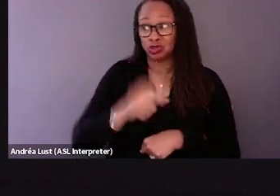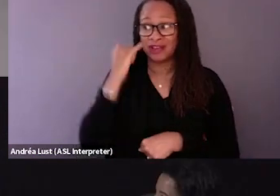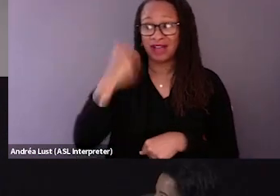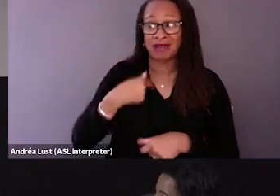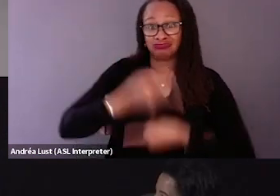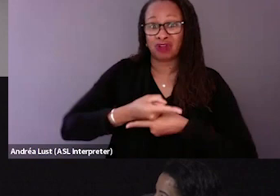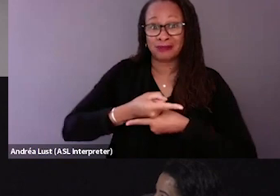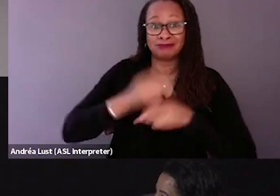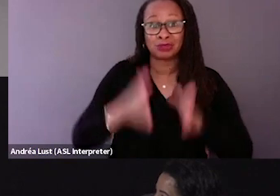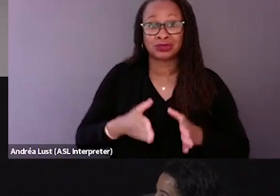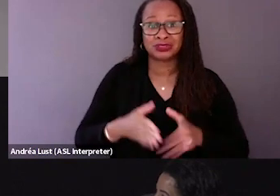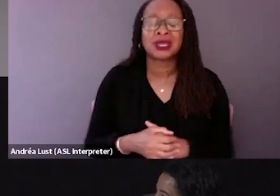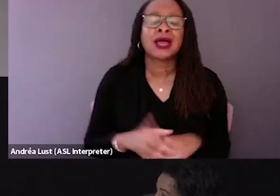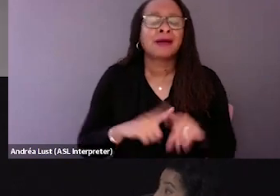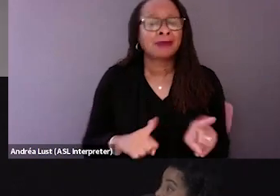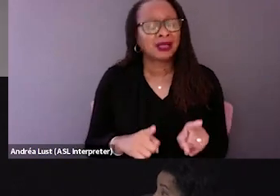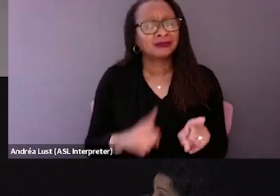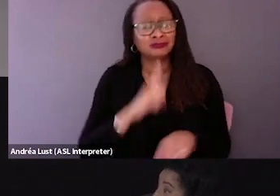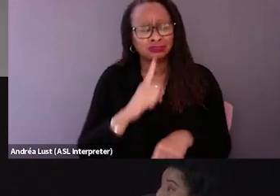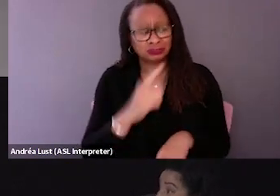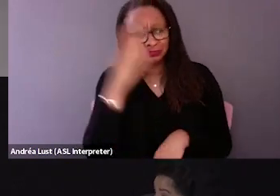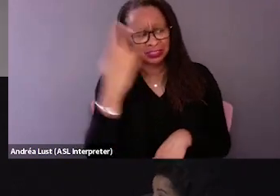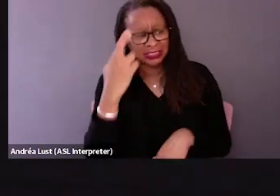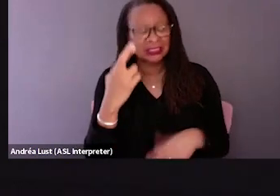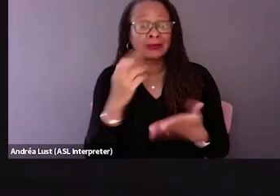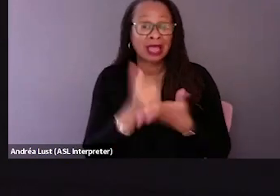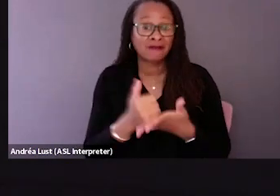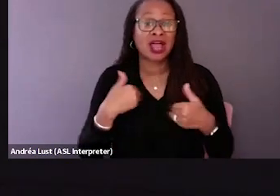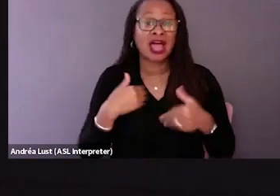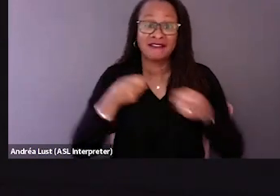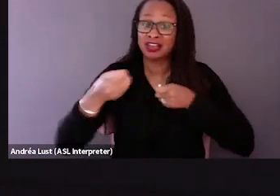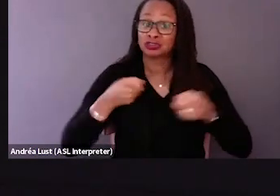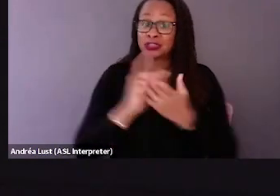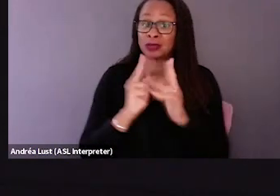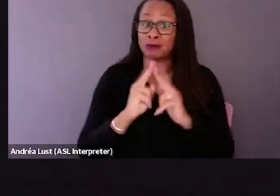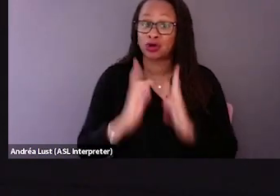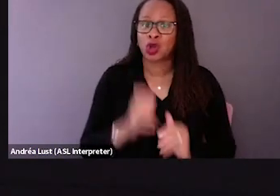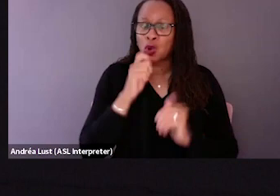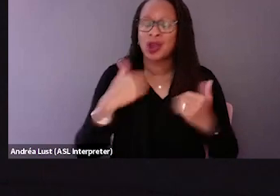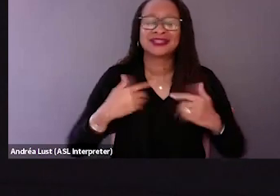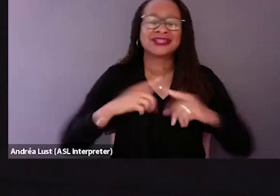But we realize actually it'd be really helpful to have a directing partner who's coming at it from an entirely different perspective.